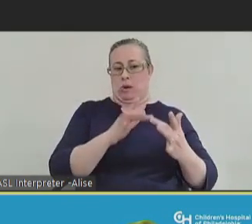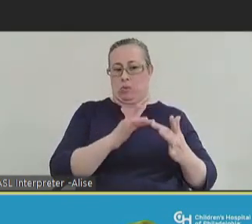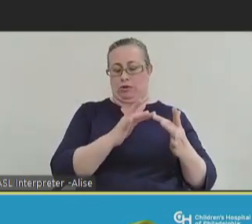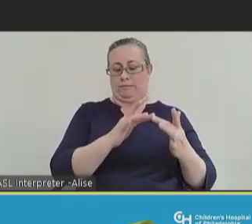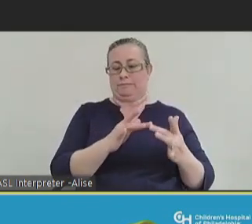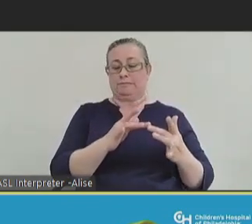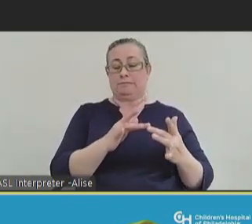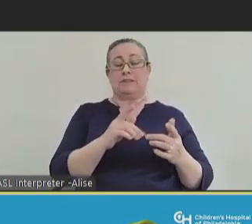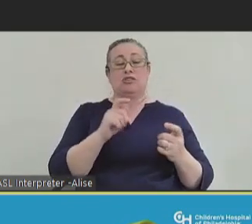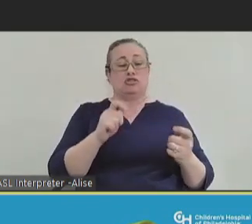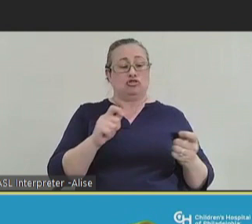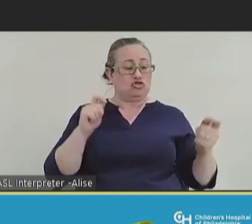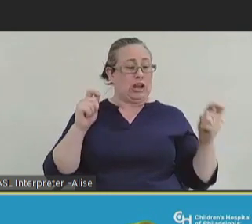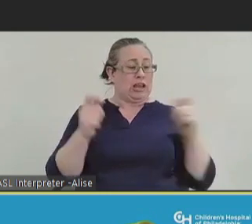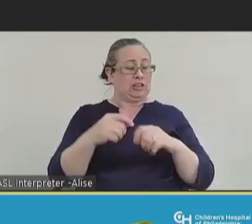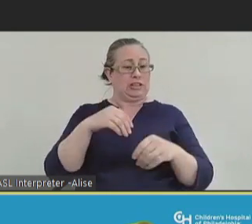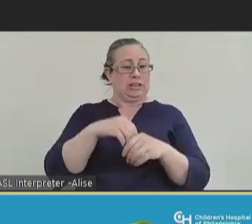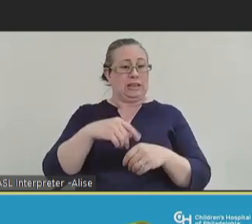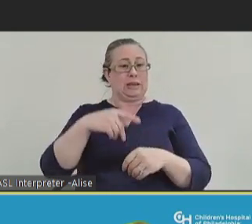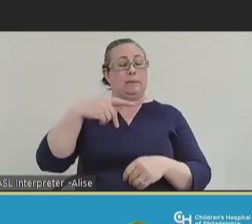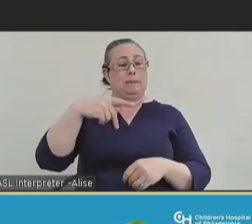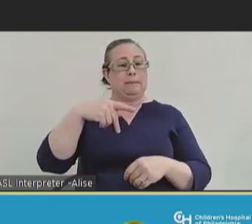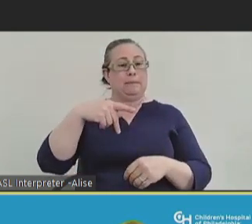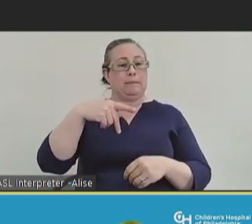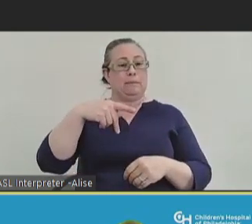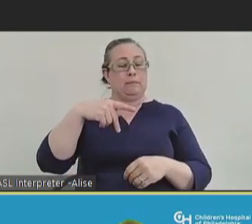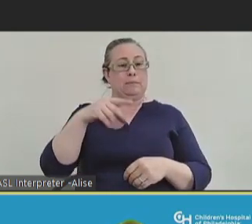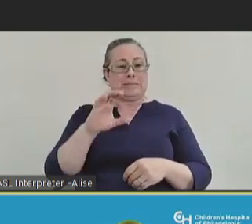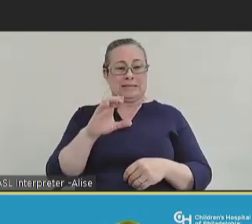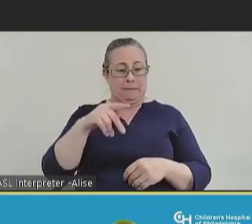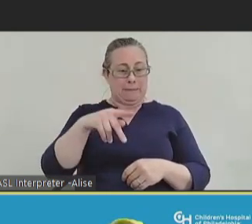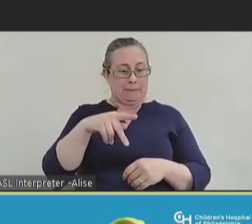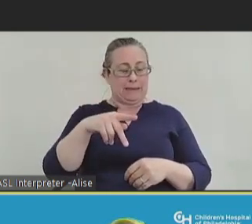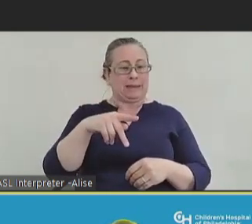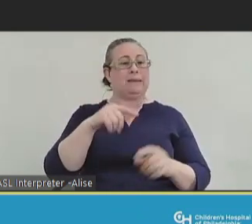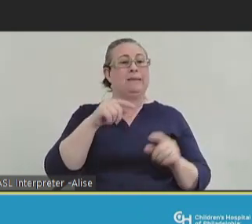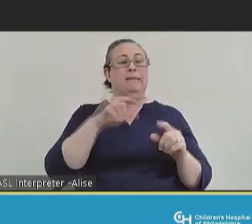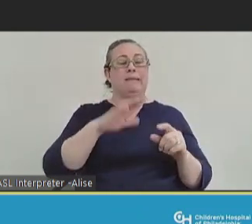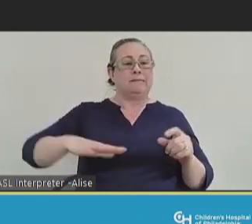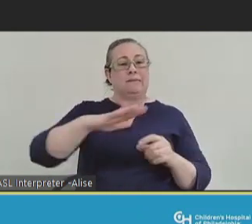landscape in primary care, we also have had to remain flexible and informed. Many of us